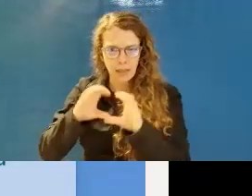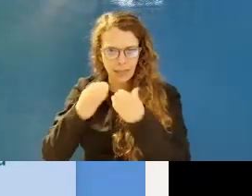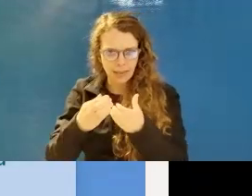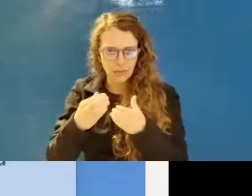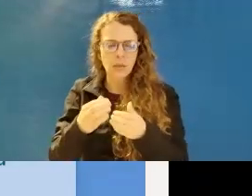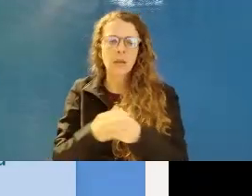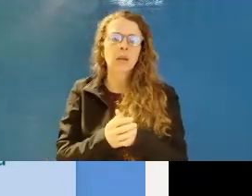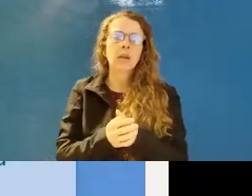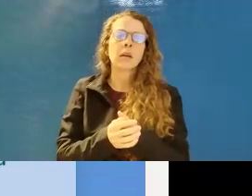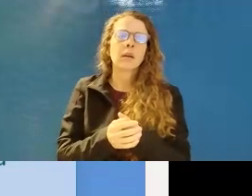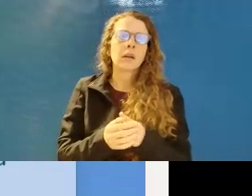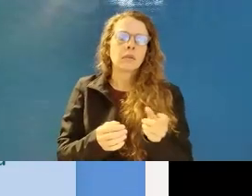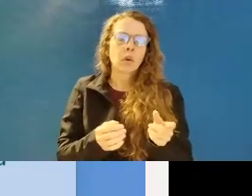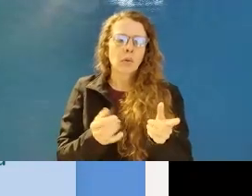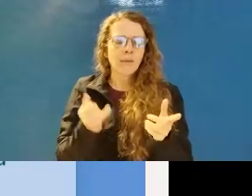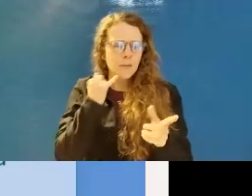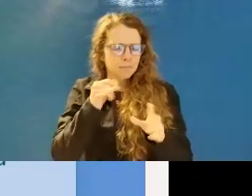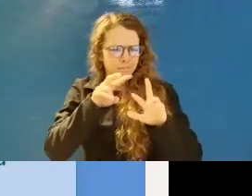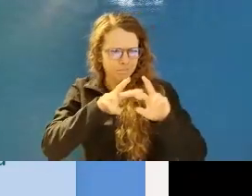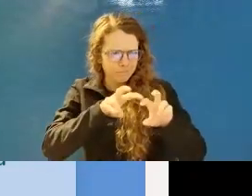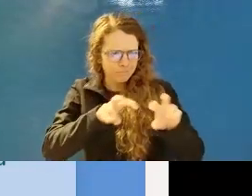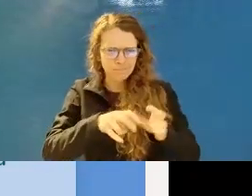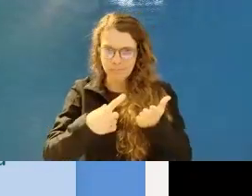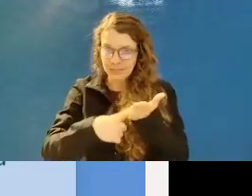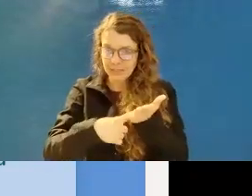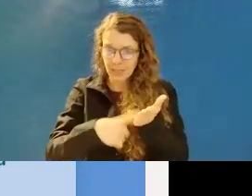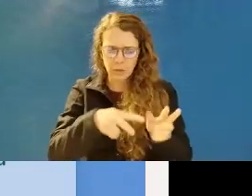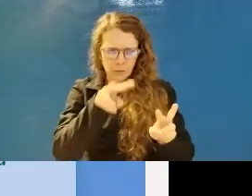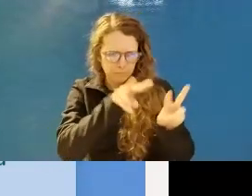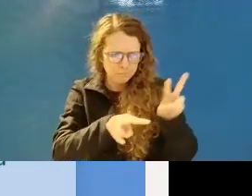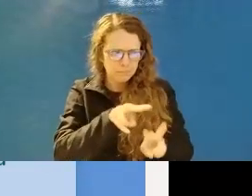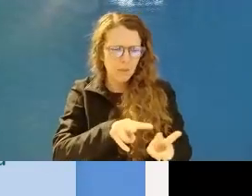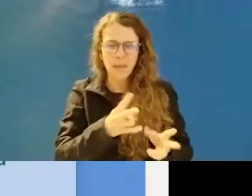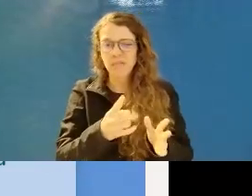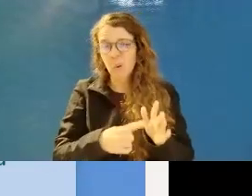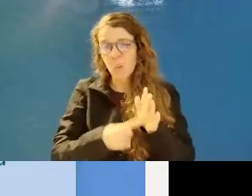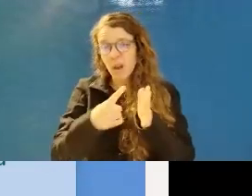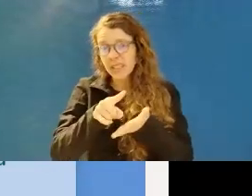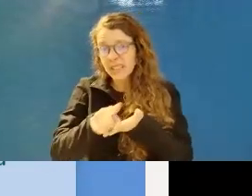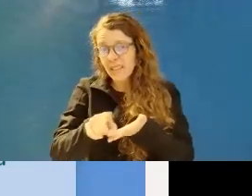And so getting in to the discussion, you know, once a week and giving,